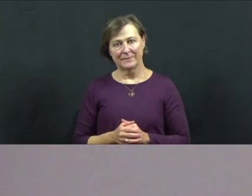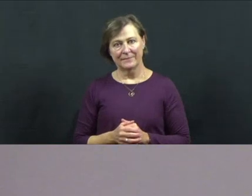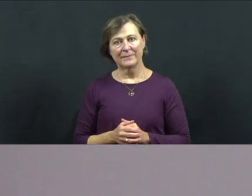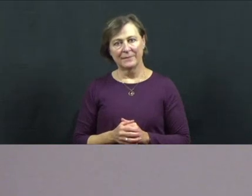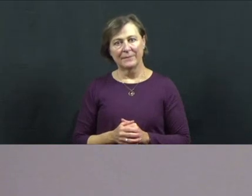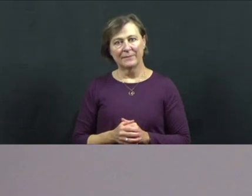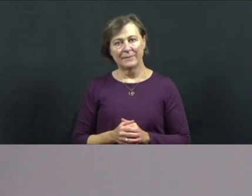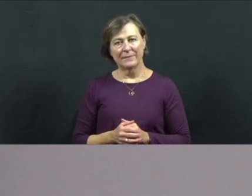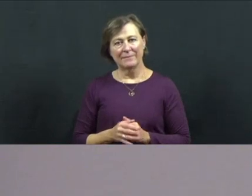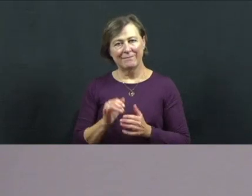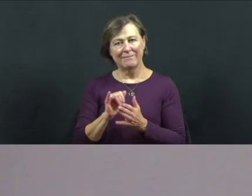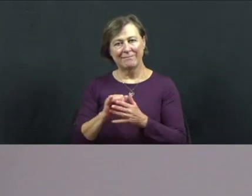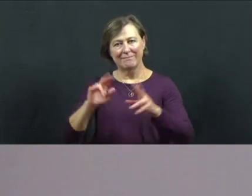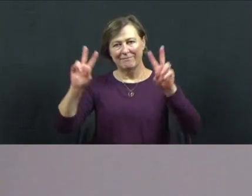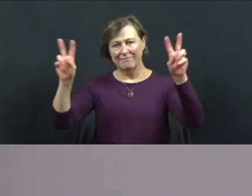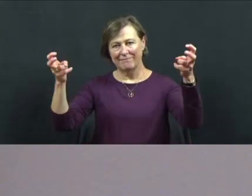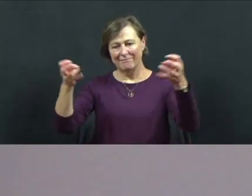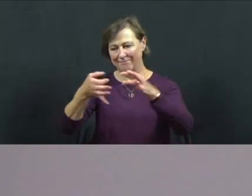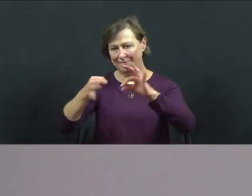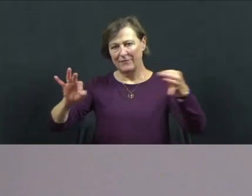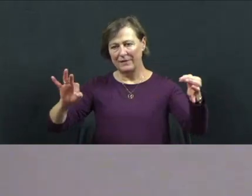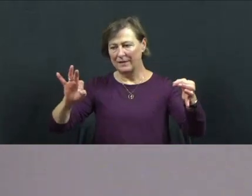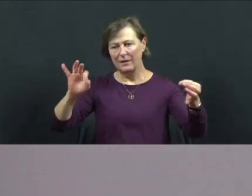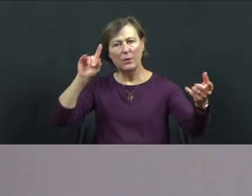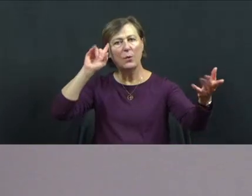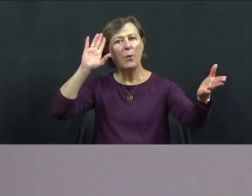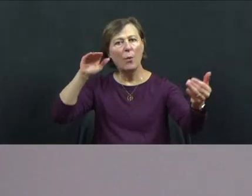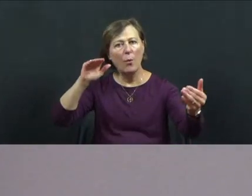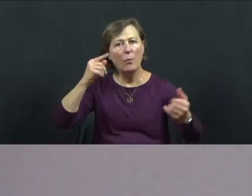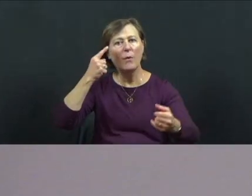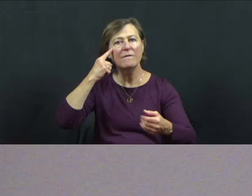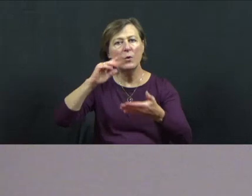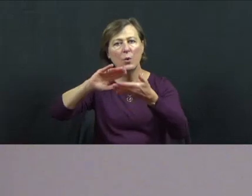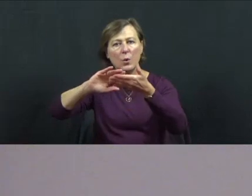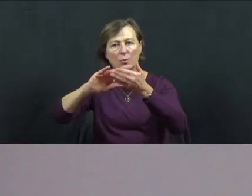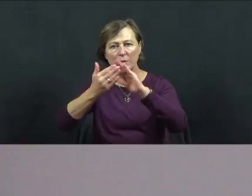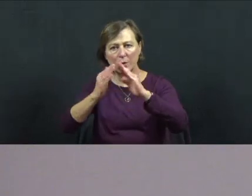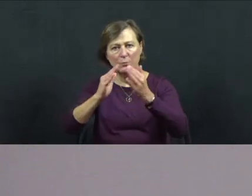That phrase, "hope for the community of earth,"